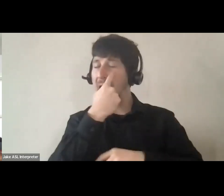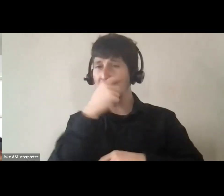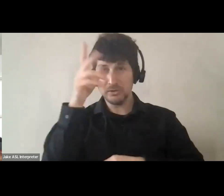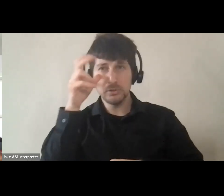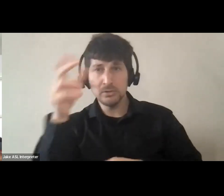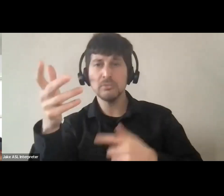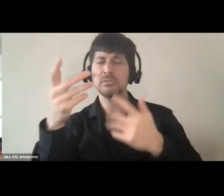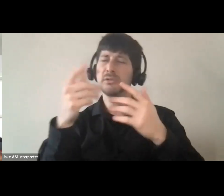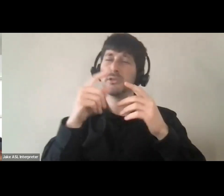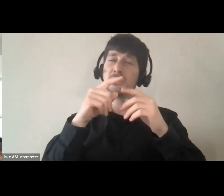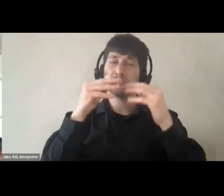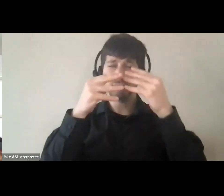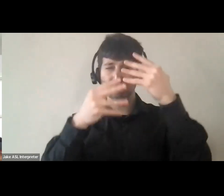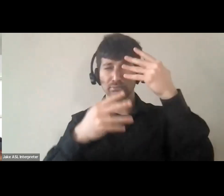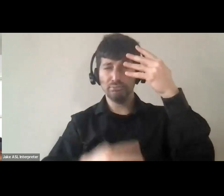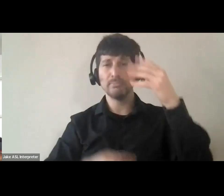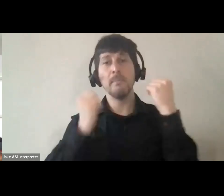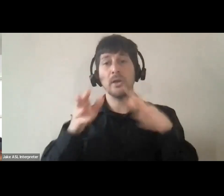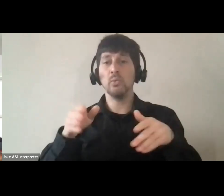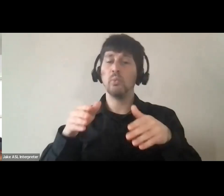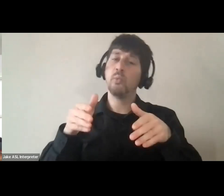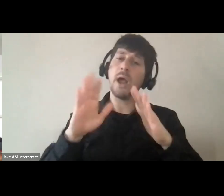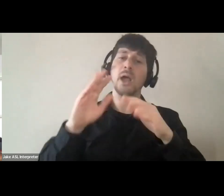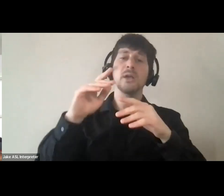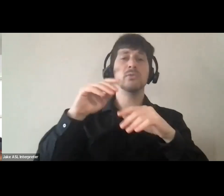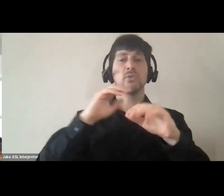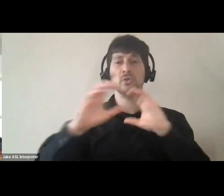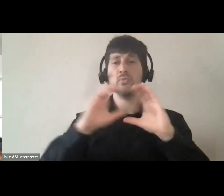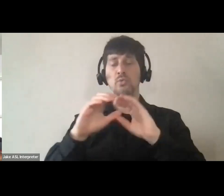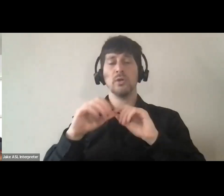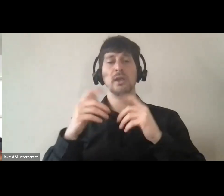Through electronics, through giving touch to writing to silence through reading, through our eyes.